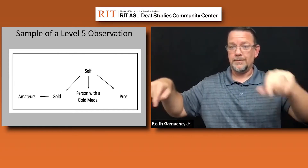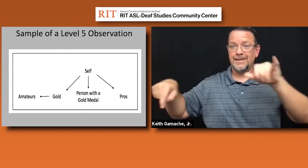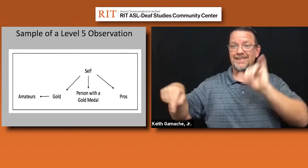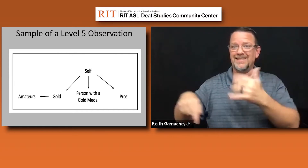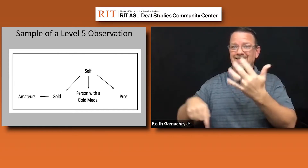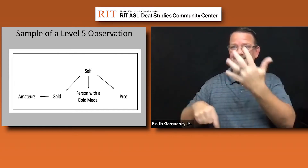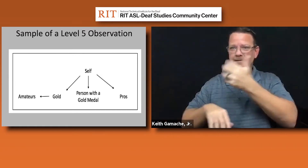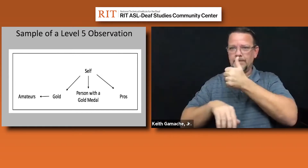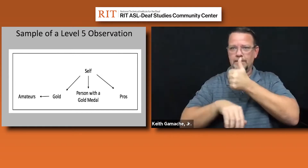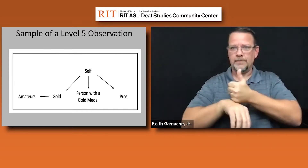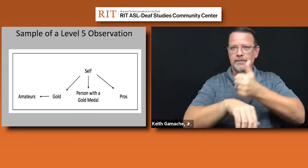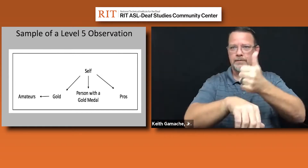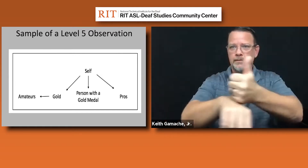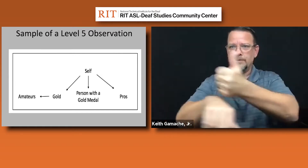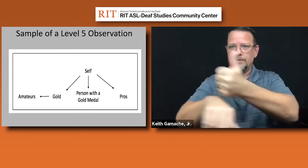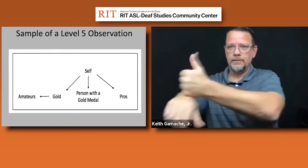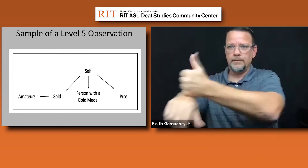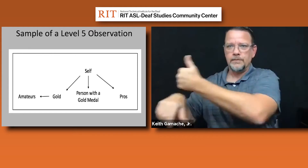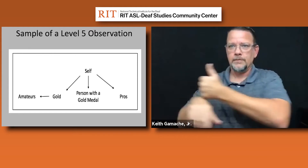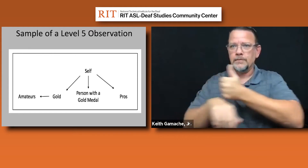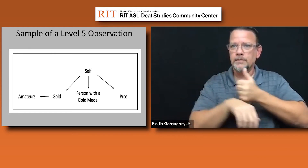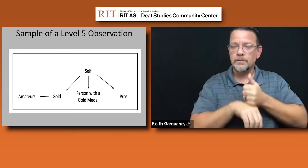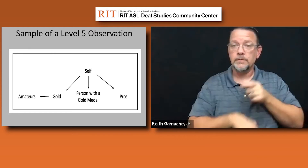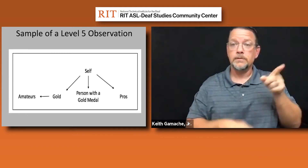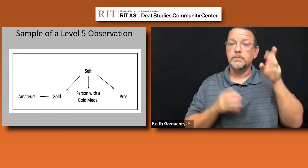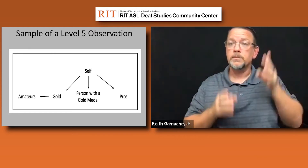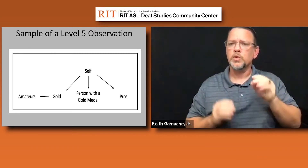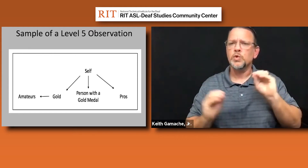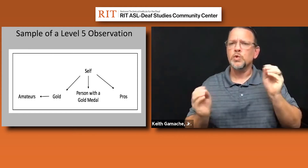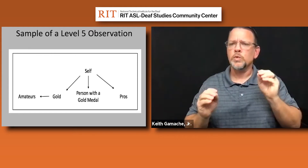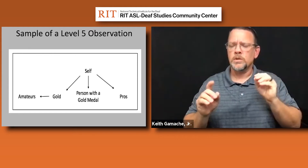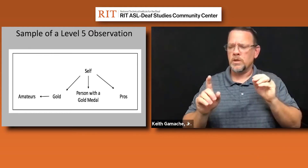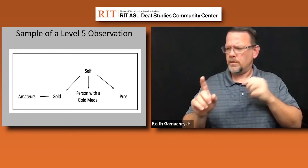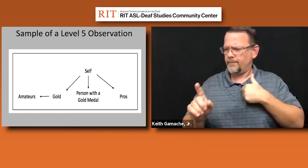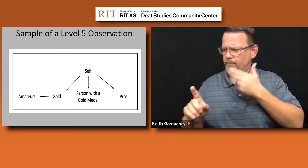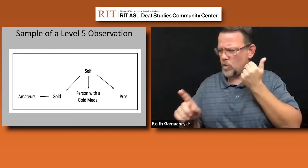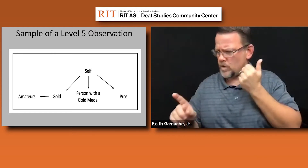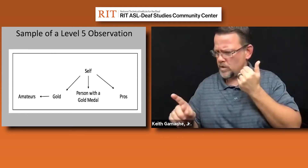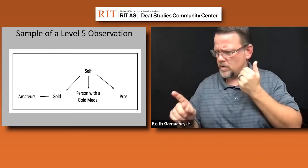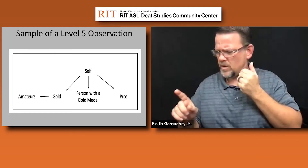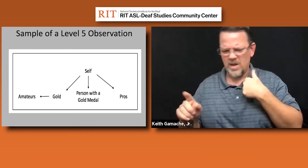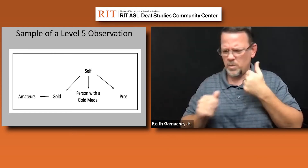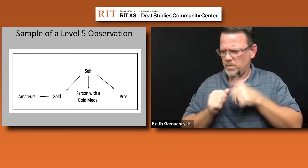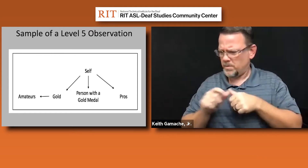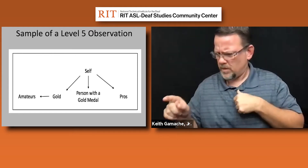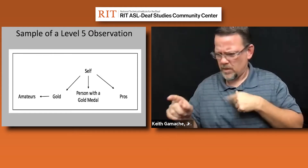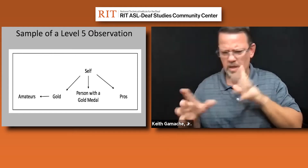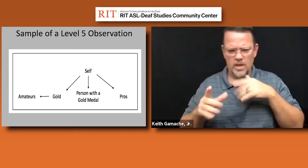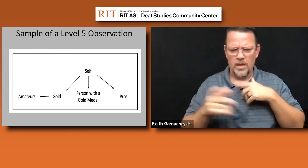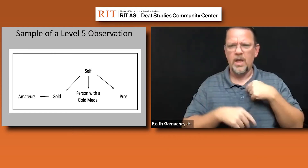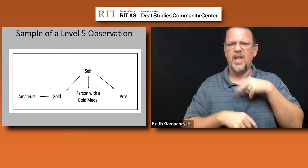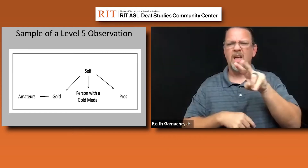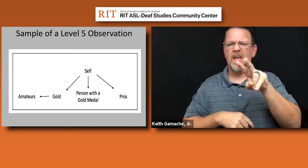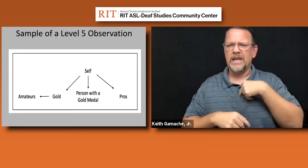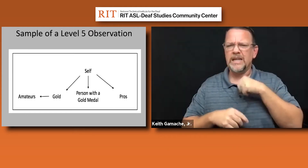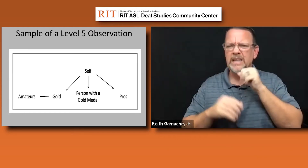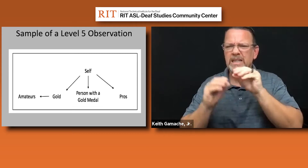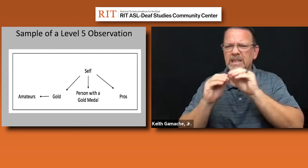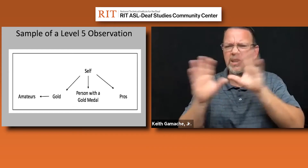There are 5 points in the use of space, and they might know exactly what they've identified